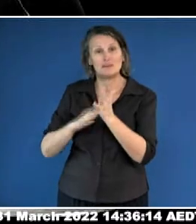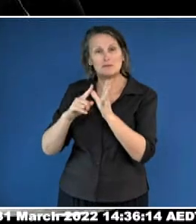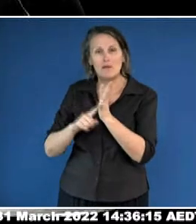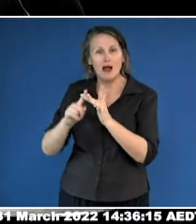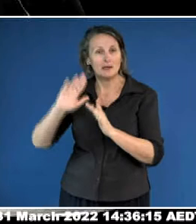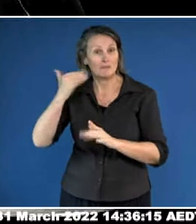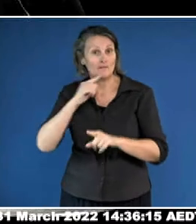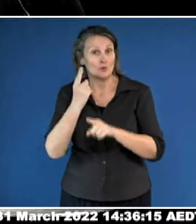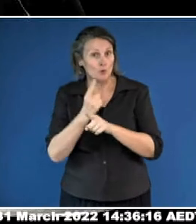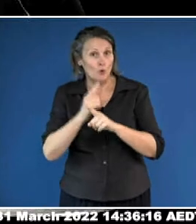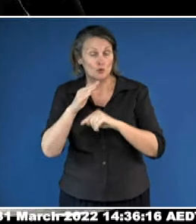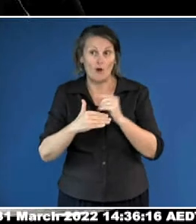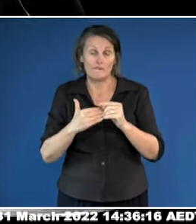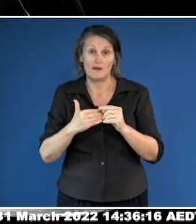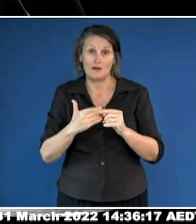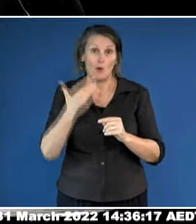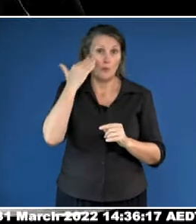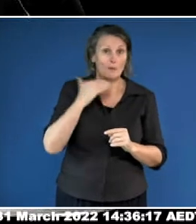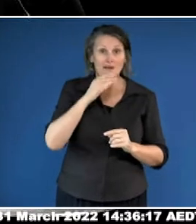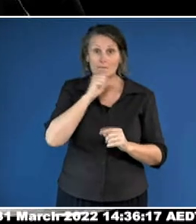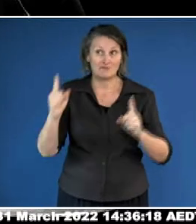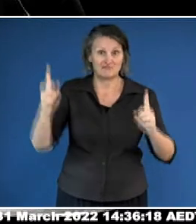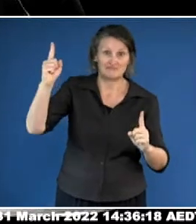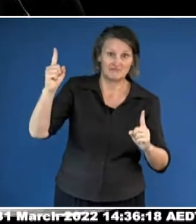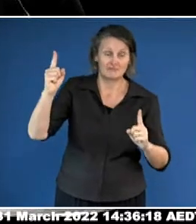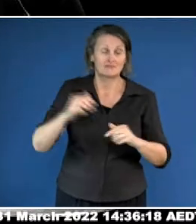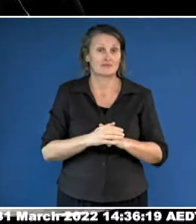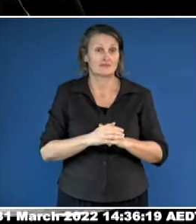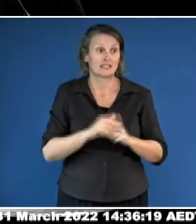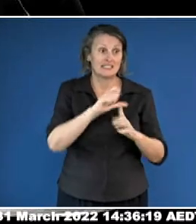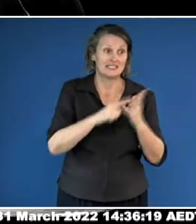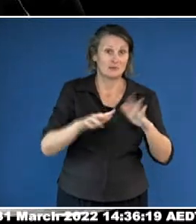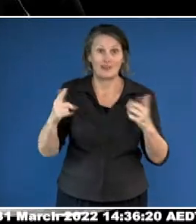ableism, intersectionality. So that all intermeshes within that as well.